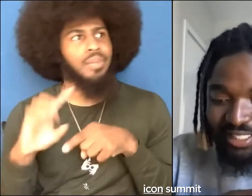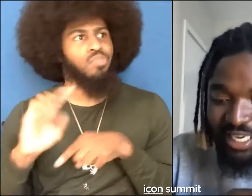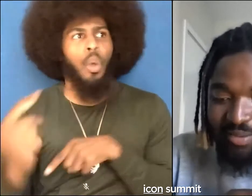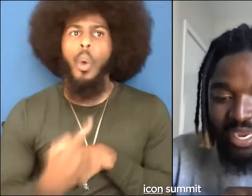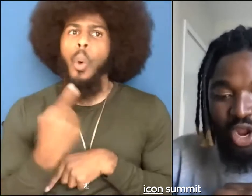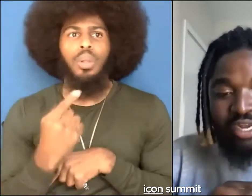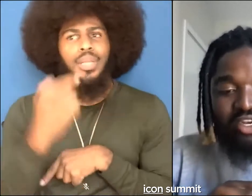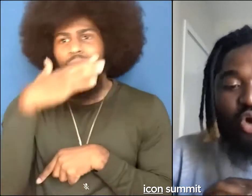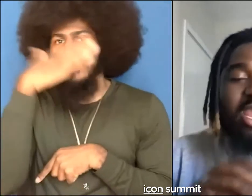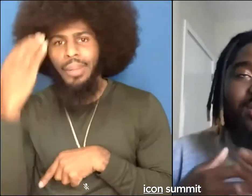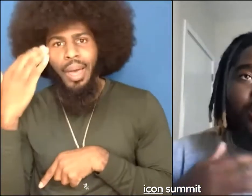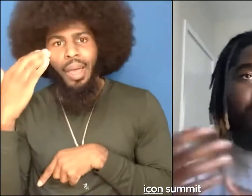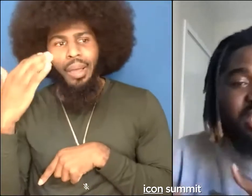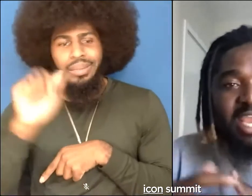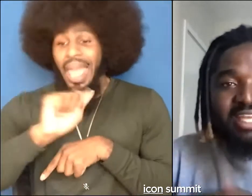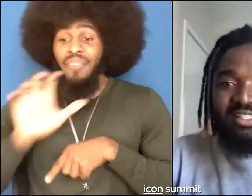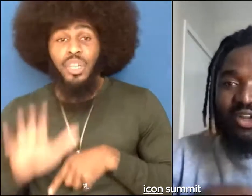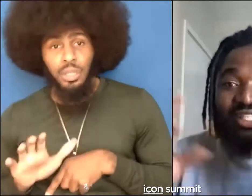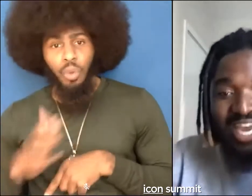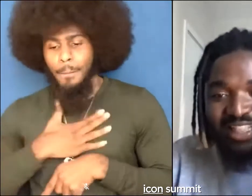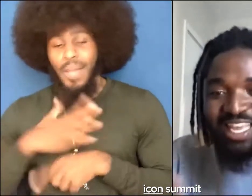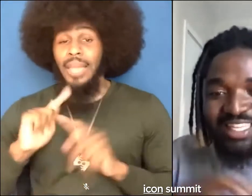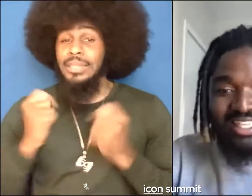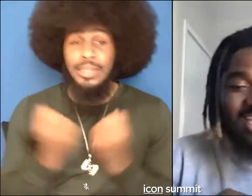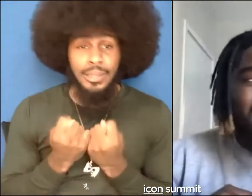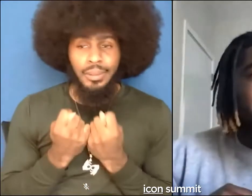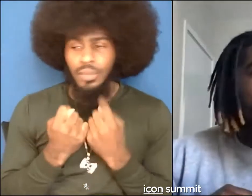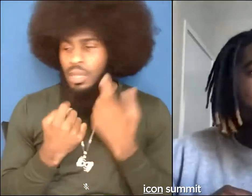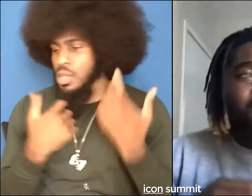team and not knowing how to communicate, you know, tech things.